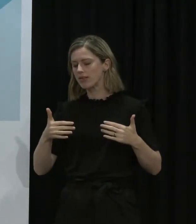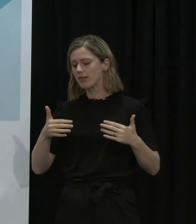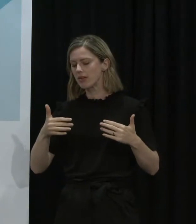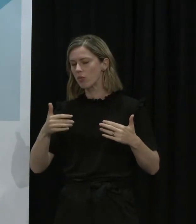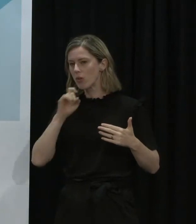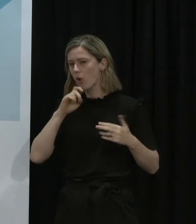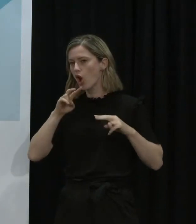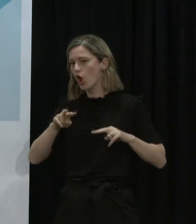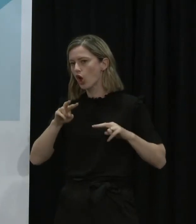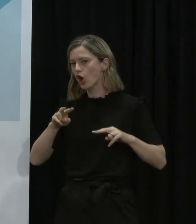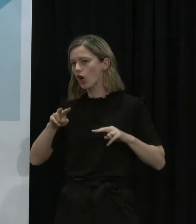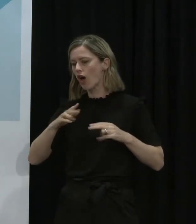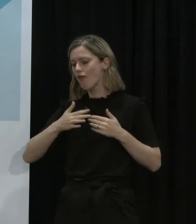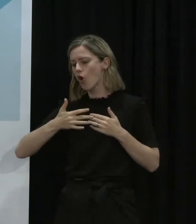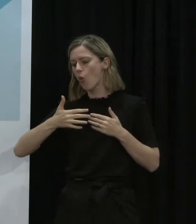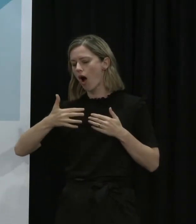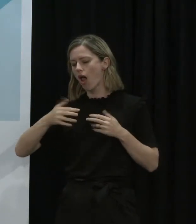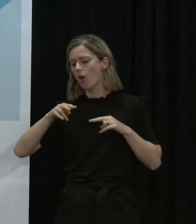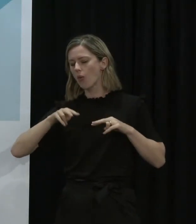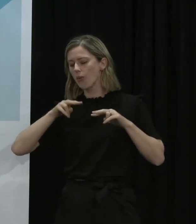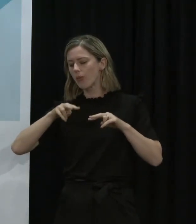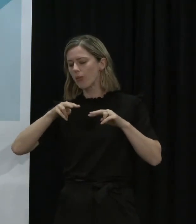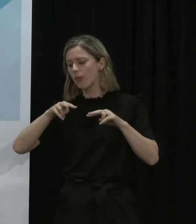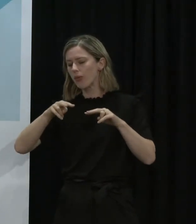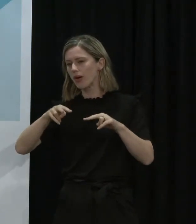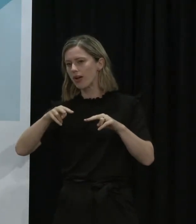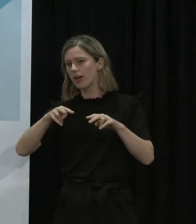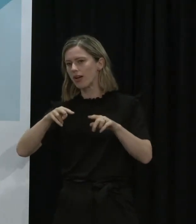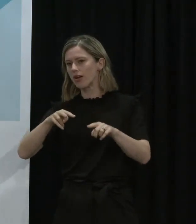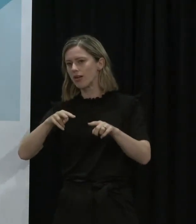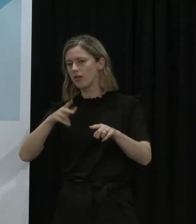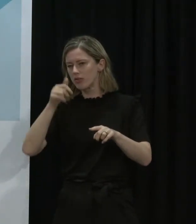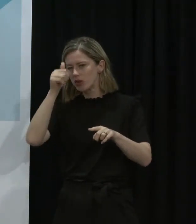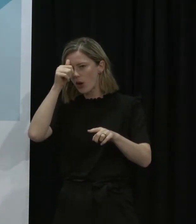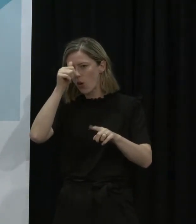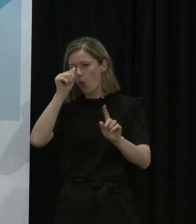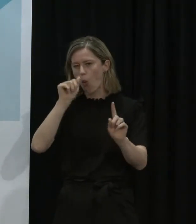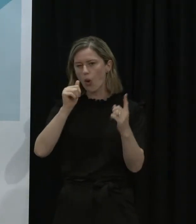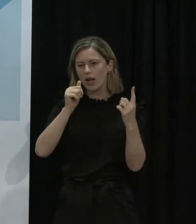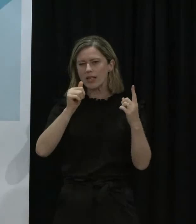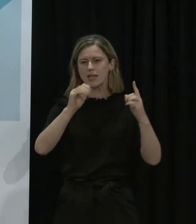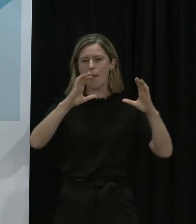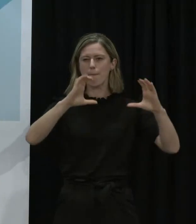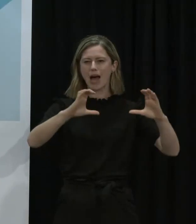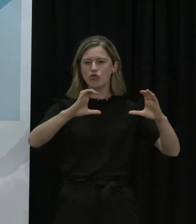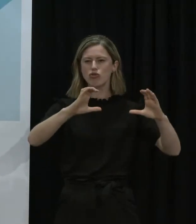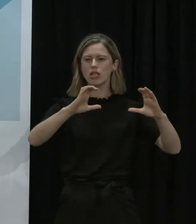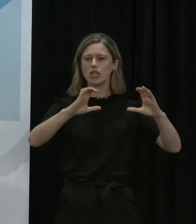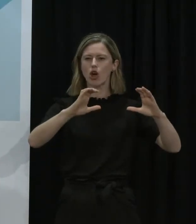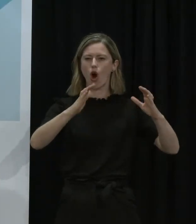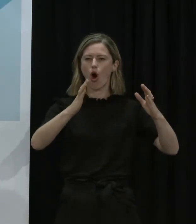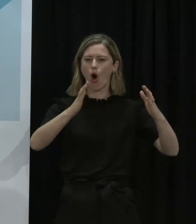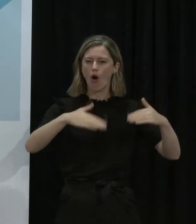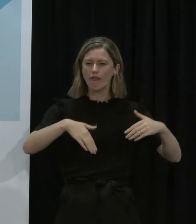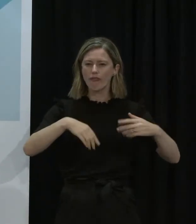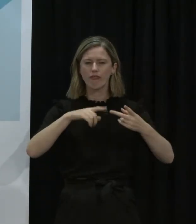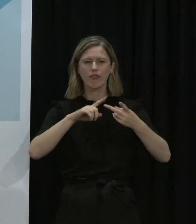green. That's because we are in a stage where we are seeing